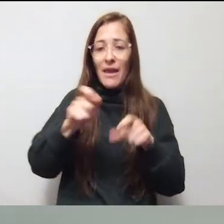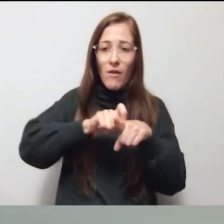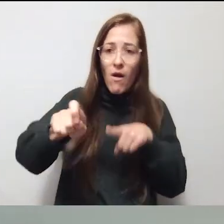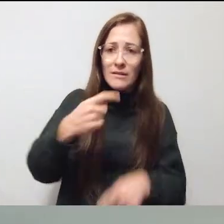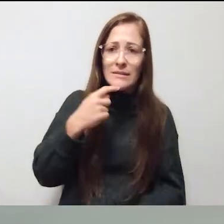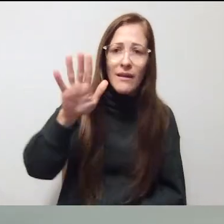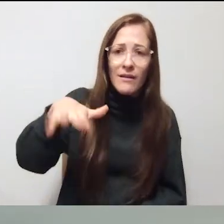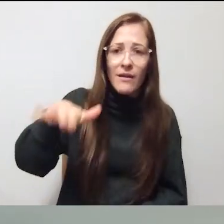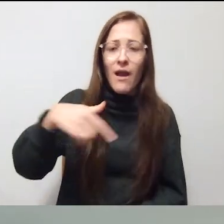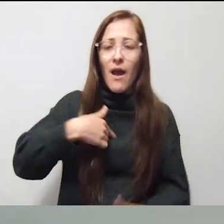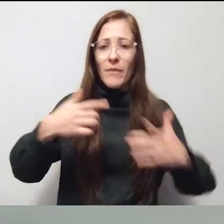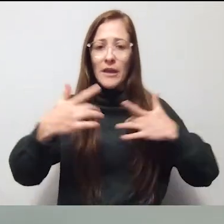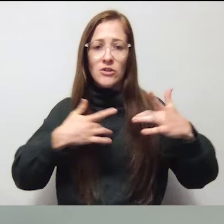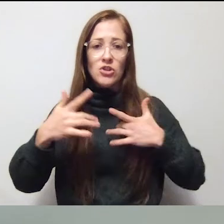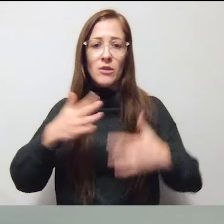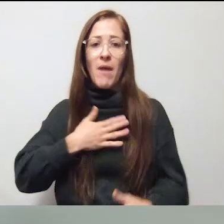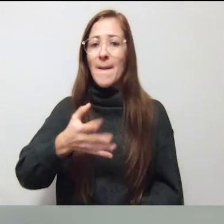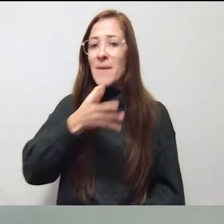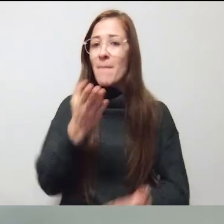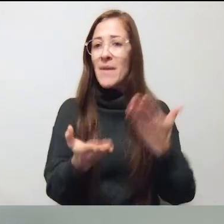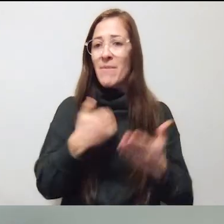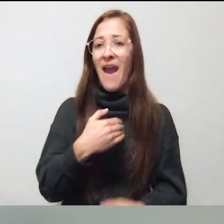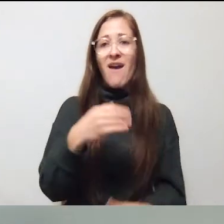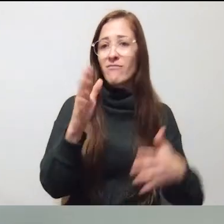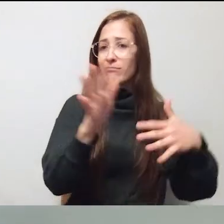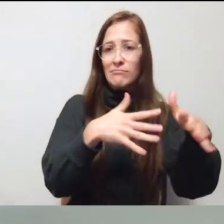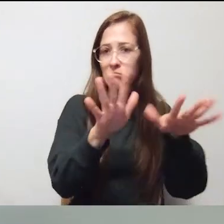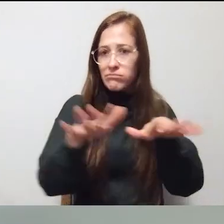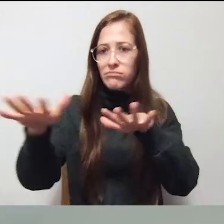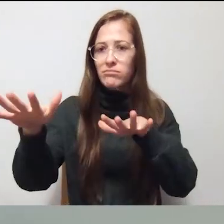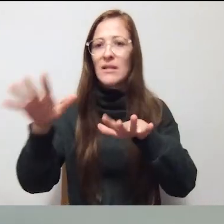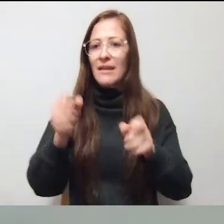I'm concerned that my mom might have X, Y, or Z. Can you give me some advice?"